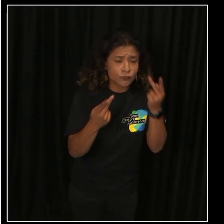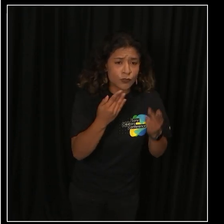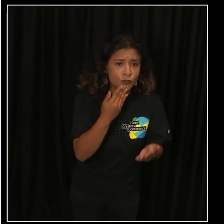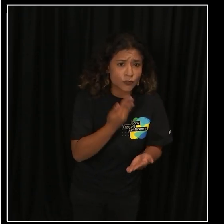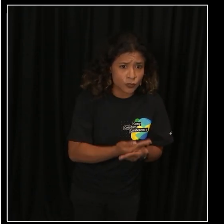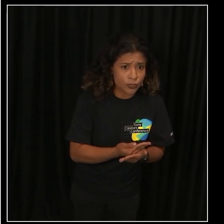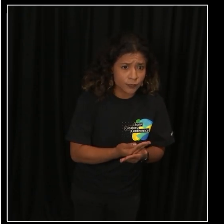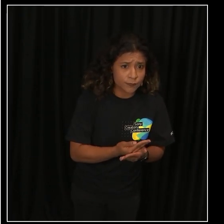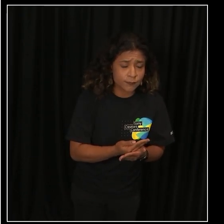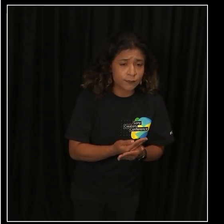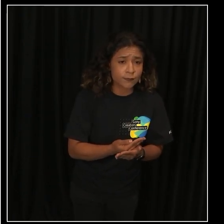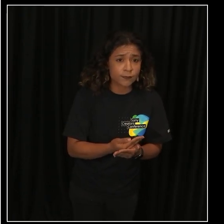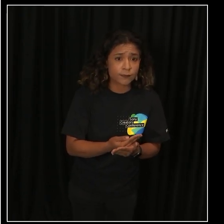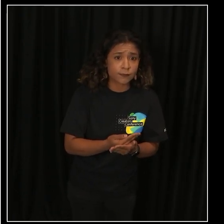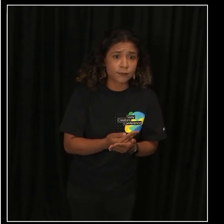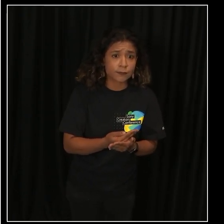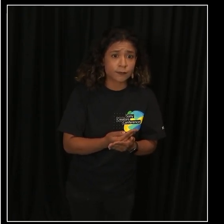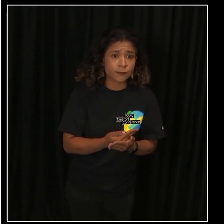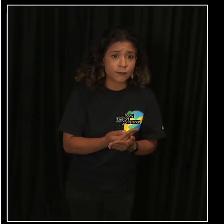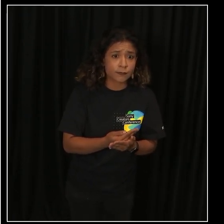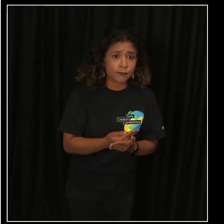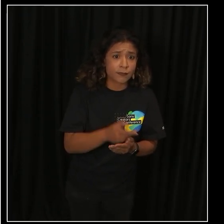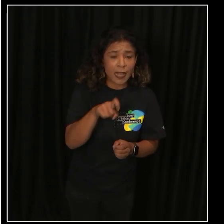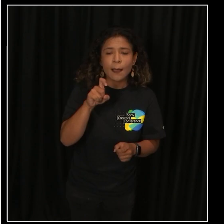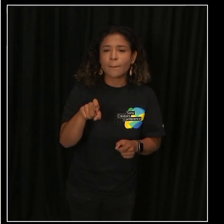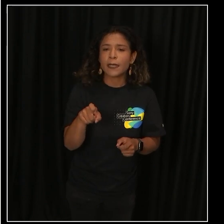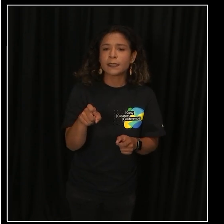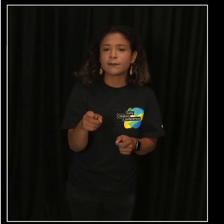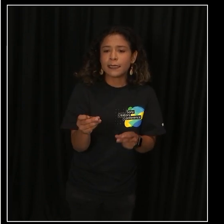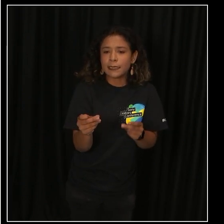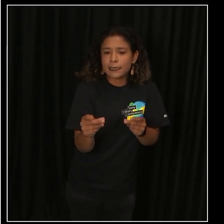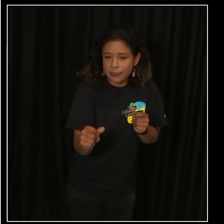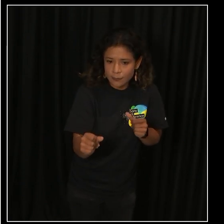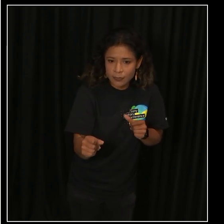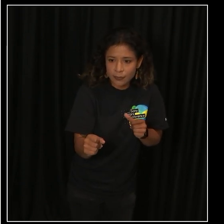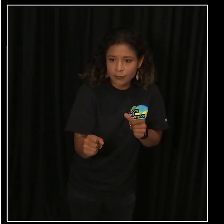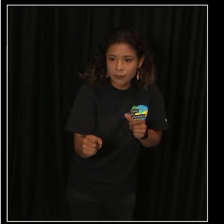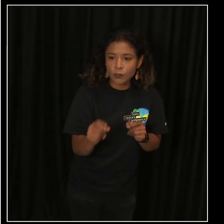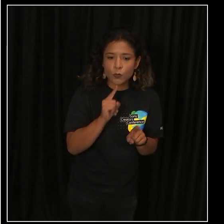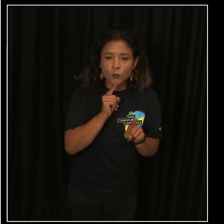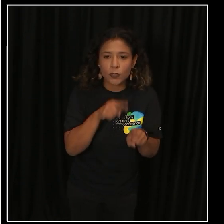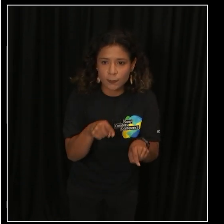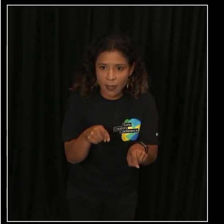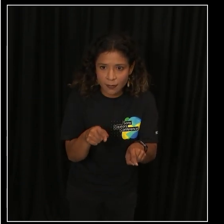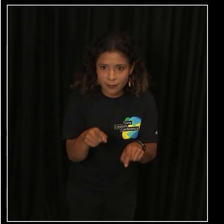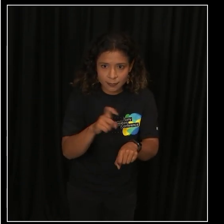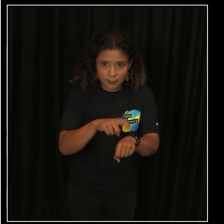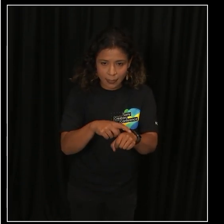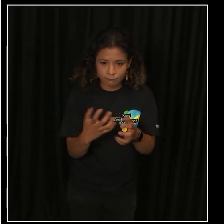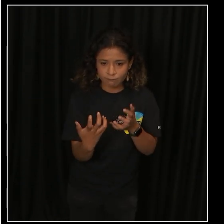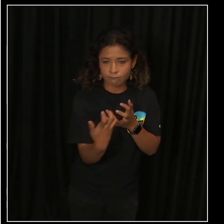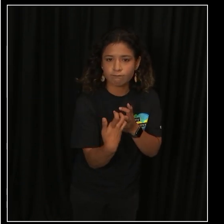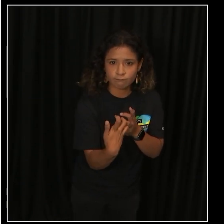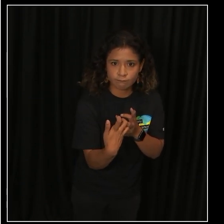immediately reflections on the screen. It also needs to flow the user’s head movements.